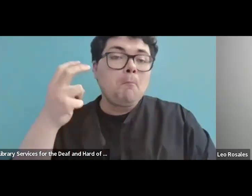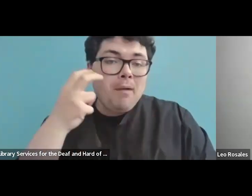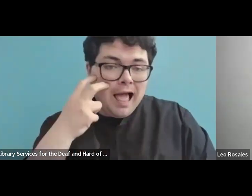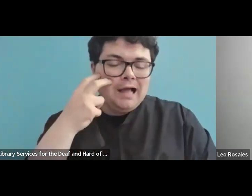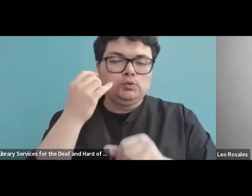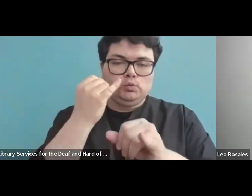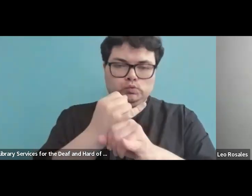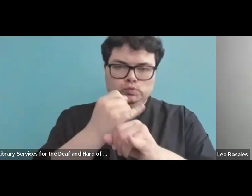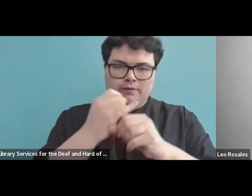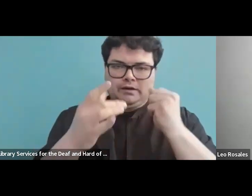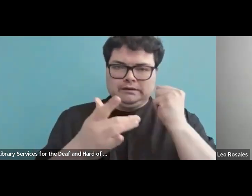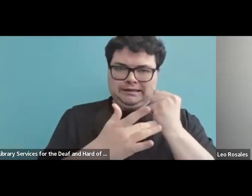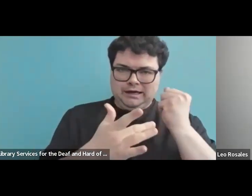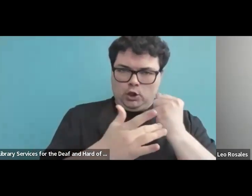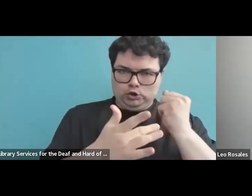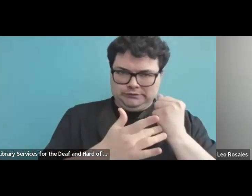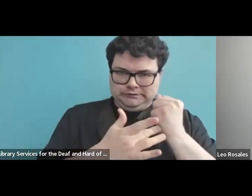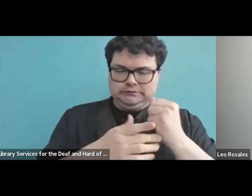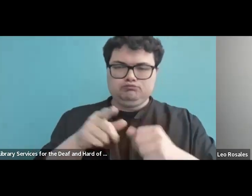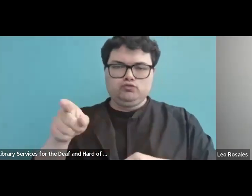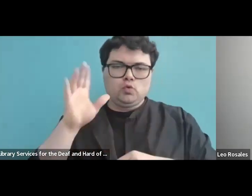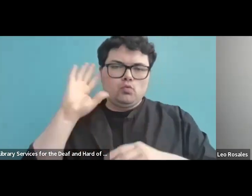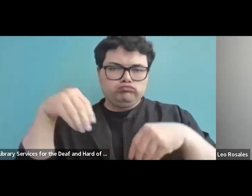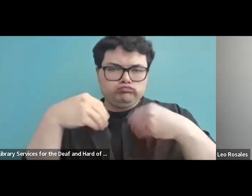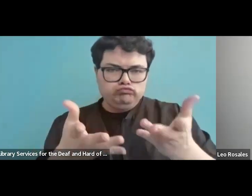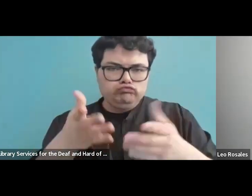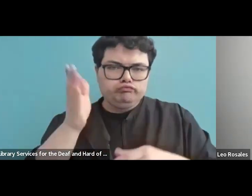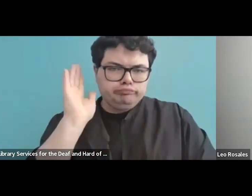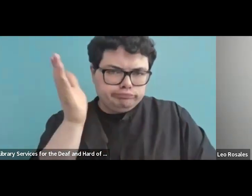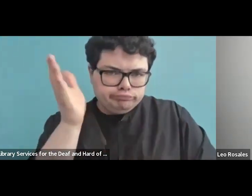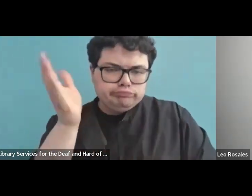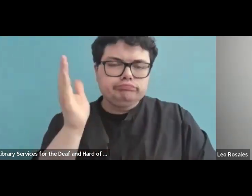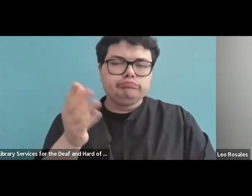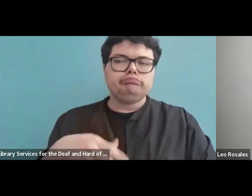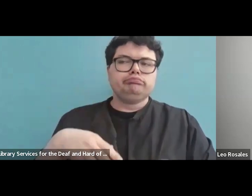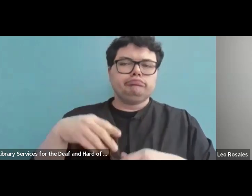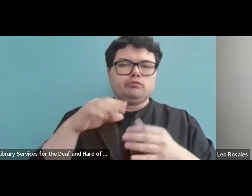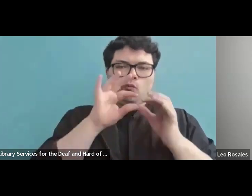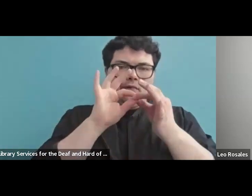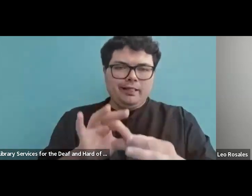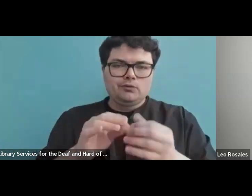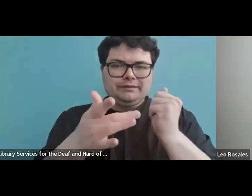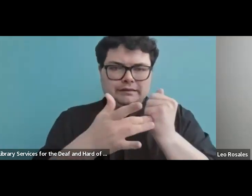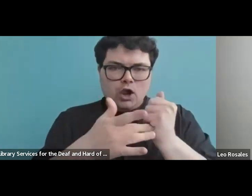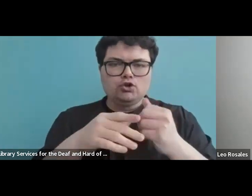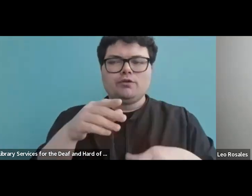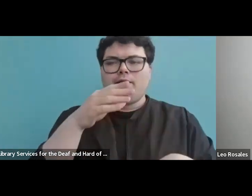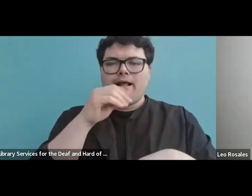which stands for Blind Institute of Technology. So he will provide, uh...